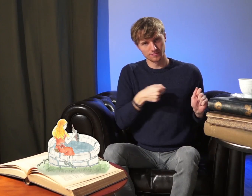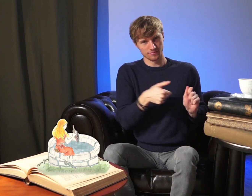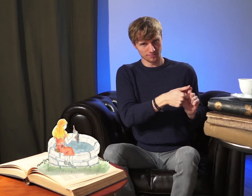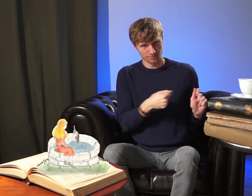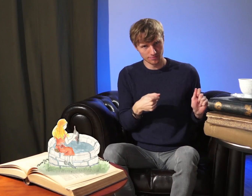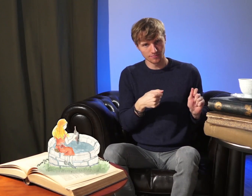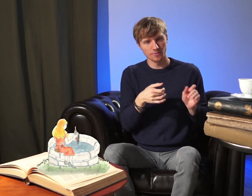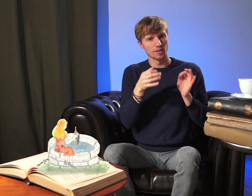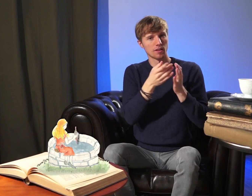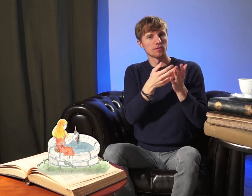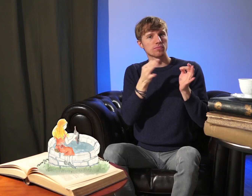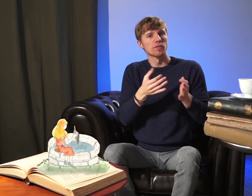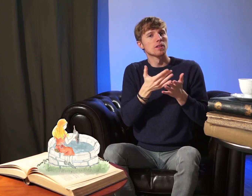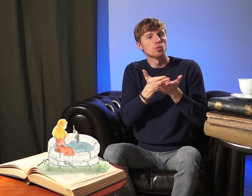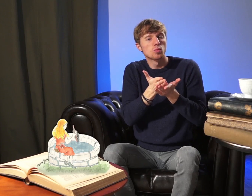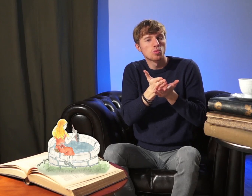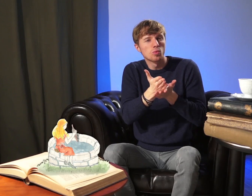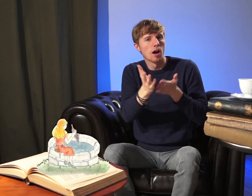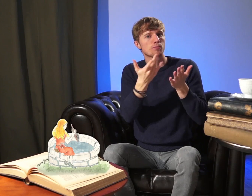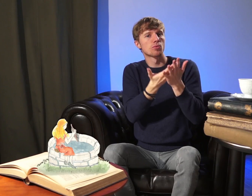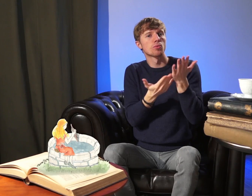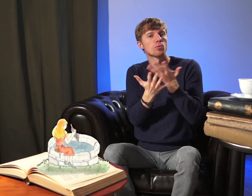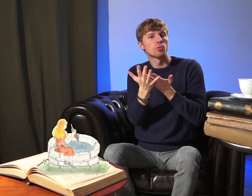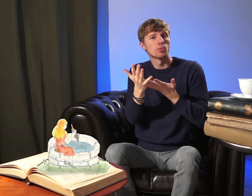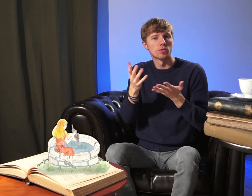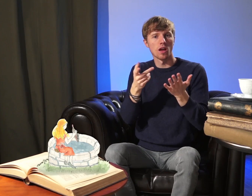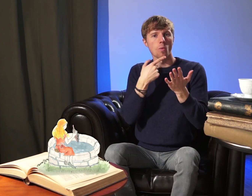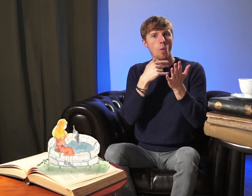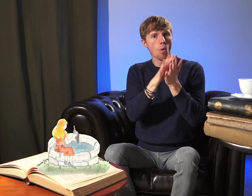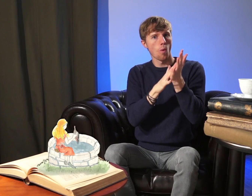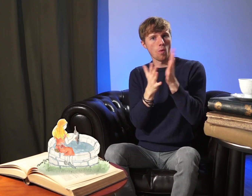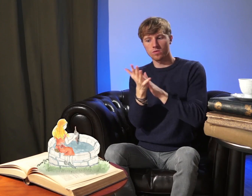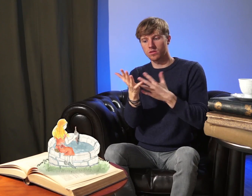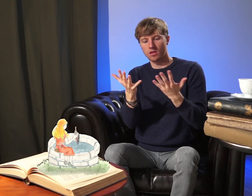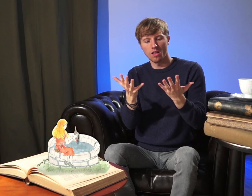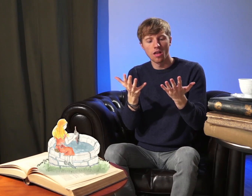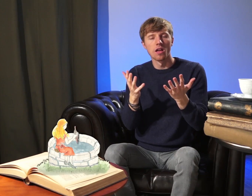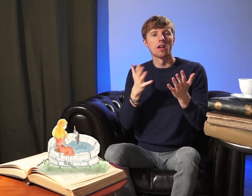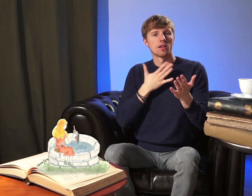until her fingers were raw and bleeding.